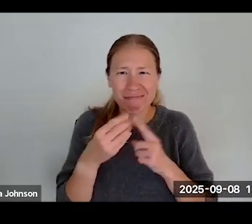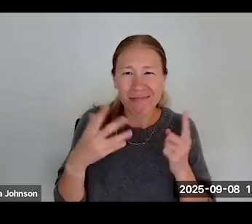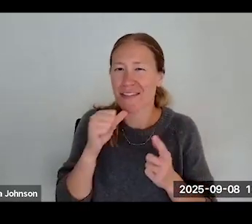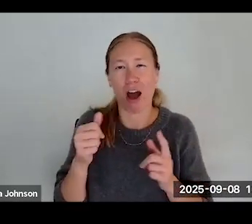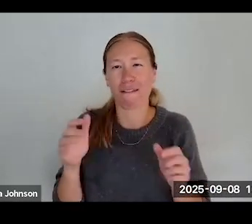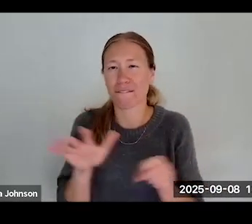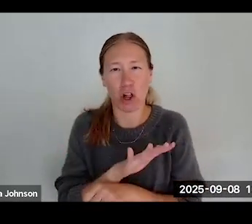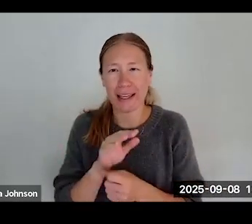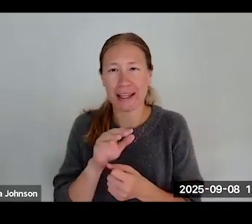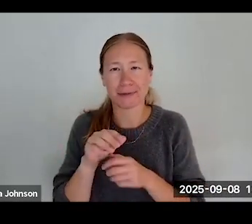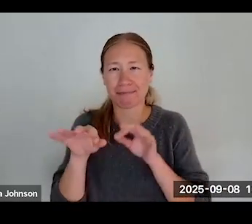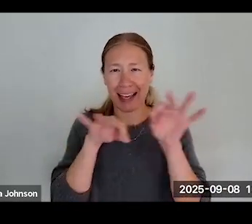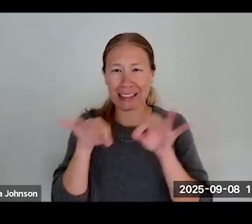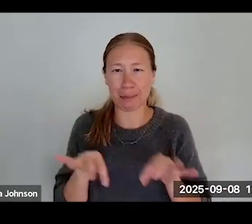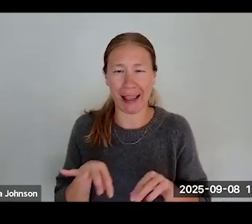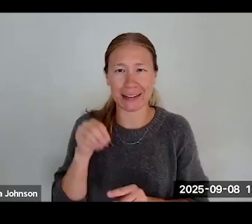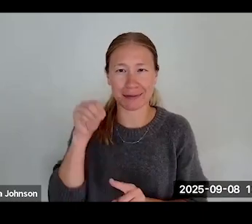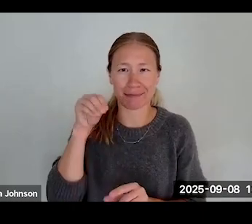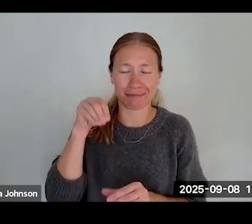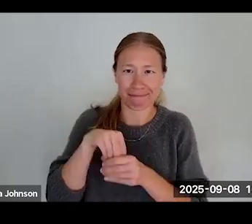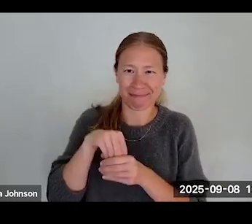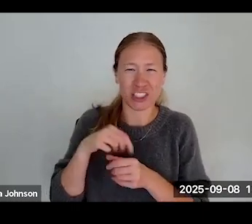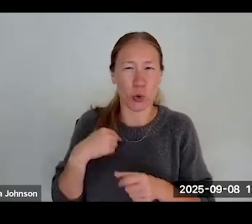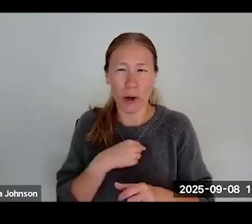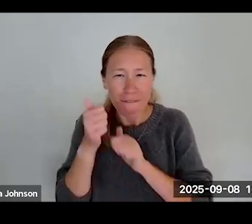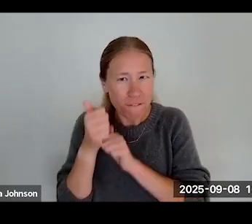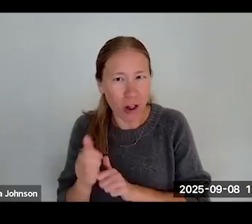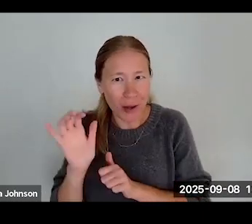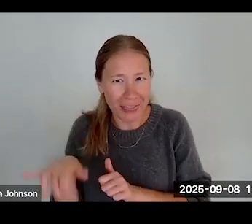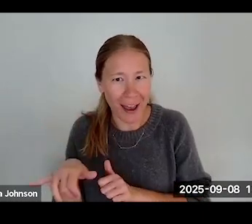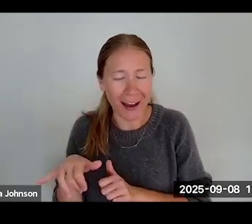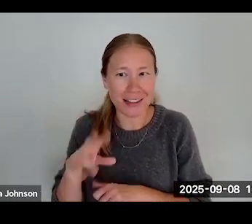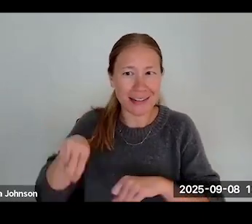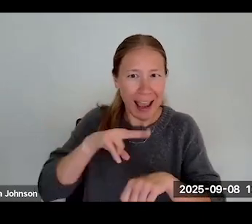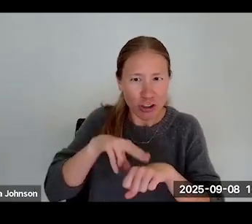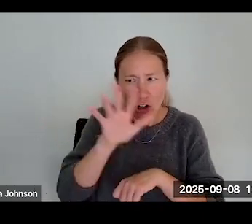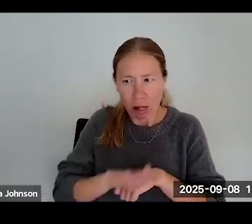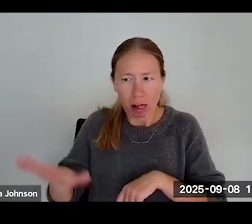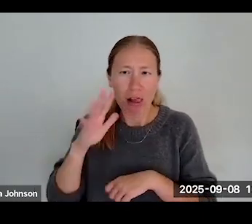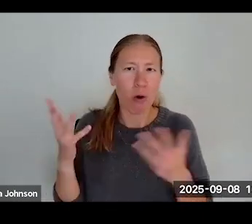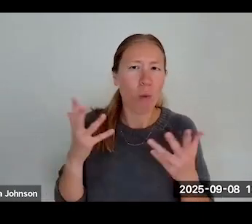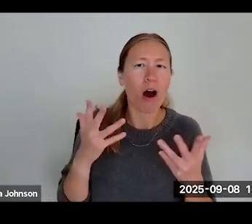so we're trying to track that conversation nationally to see what other people are promoting and seeing what seems to be